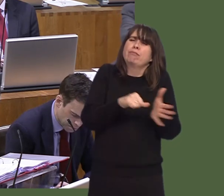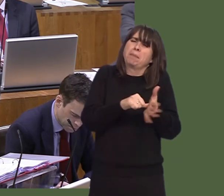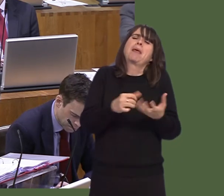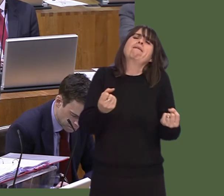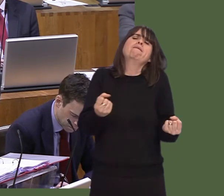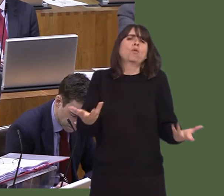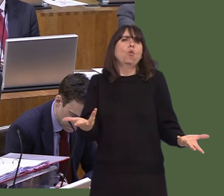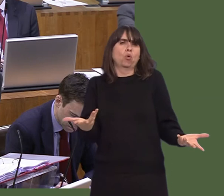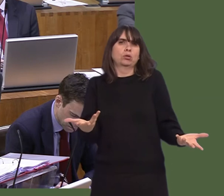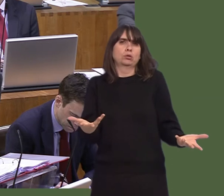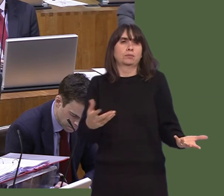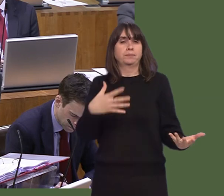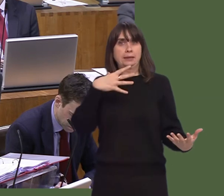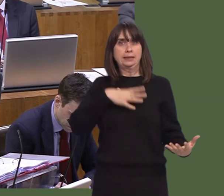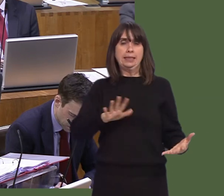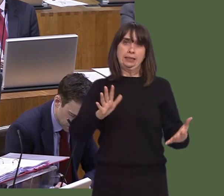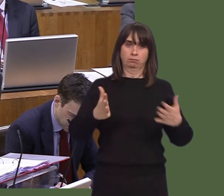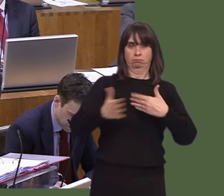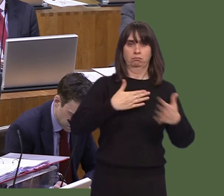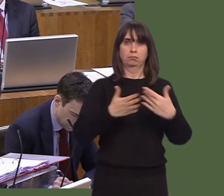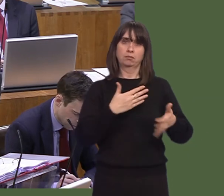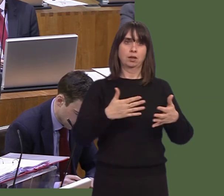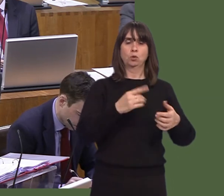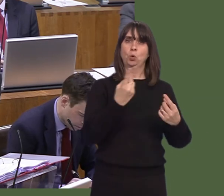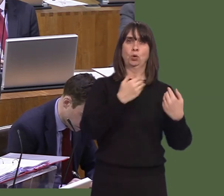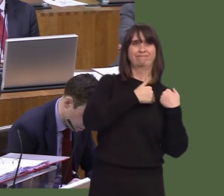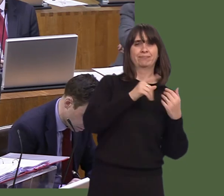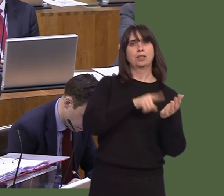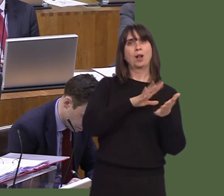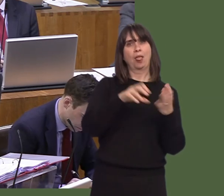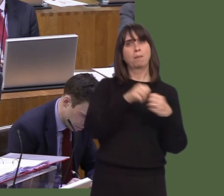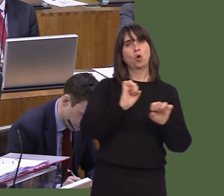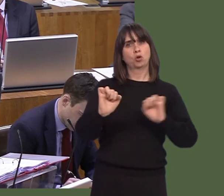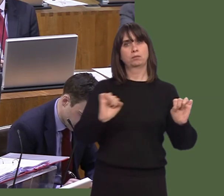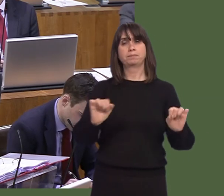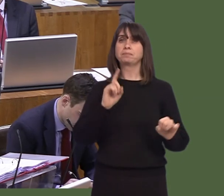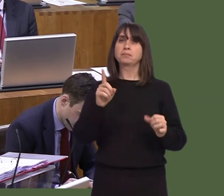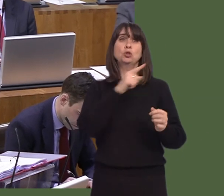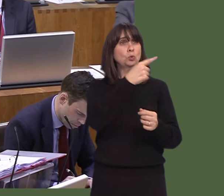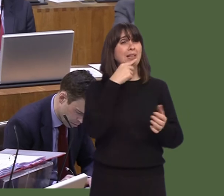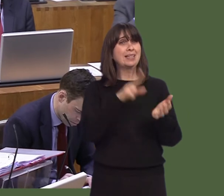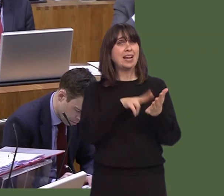Mark Reckless AM: First Minister, when I took an Assembly committee to Dublin and met the Taoiseach, I learnt how Ireland benefits by £2 billion because of privileged access